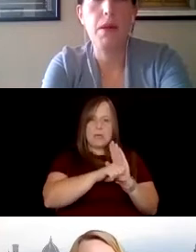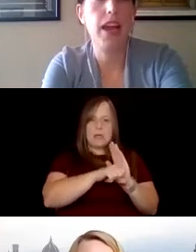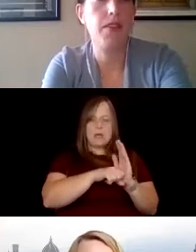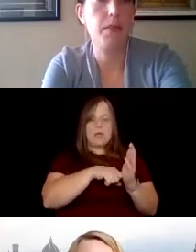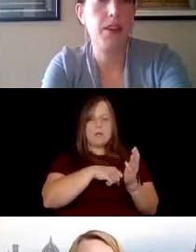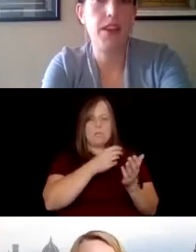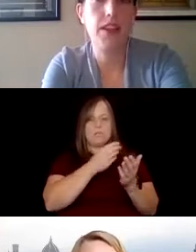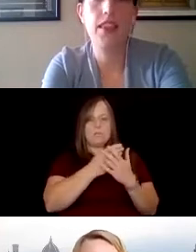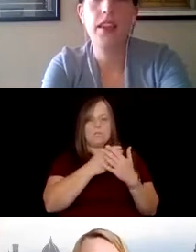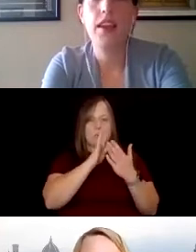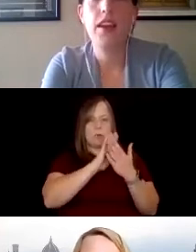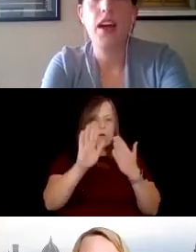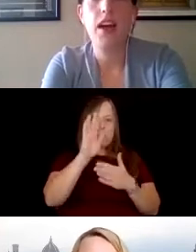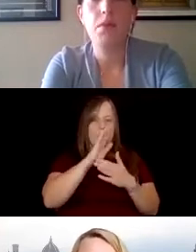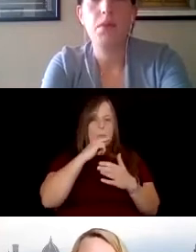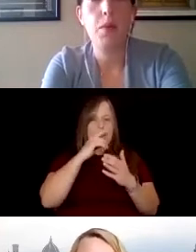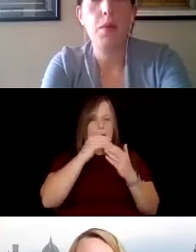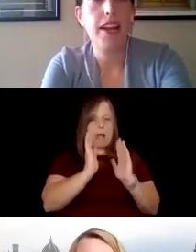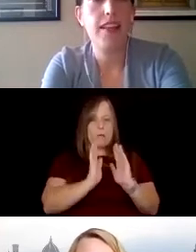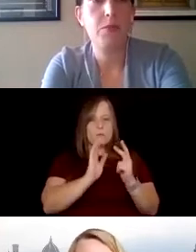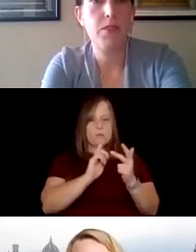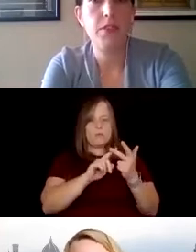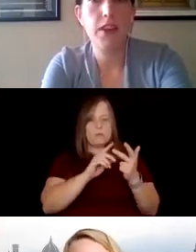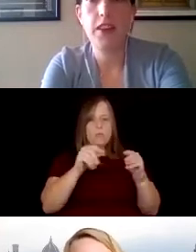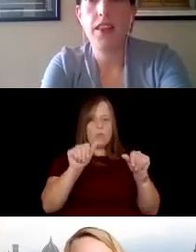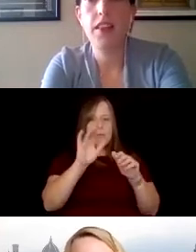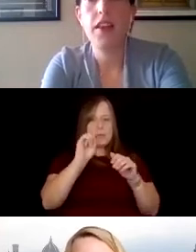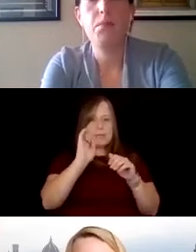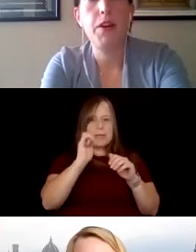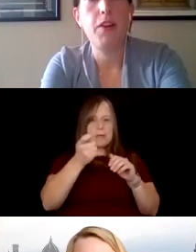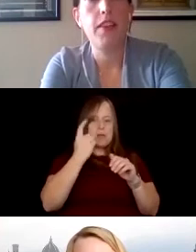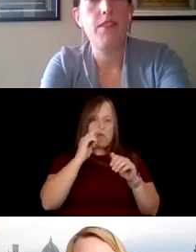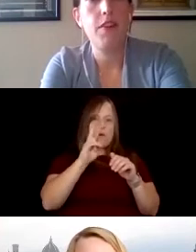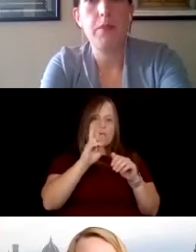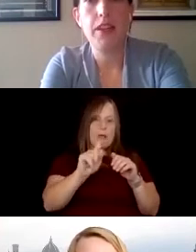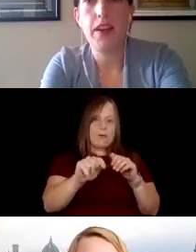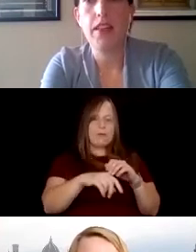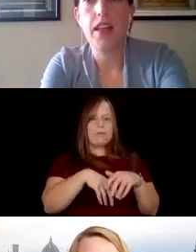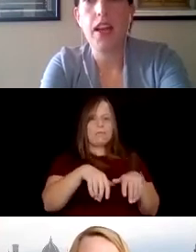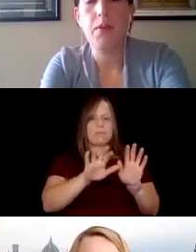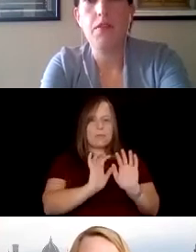public housing benefits, property tax exemptions for veterans, burial in state veteran cemeteries,